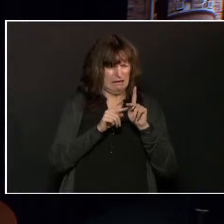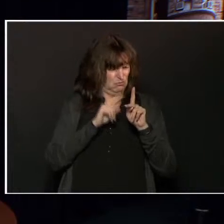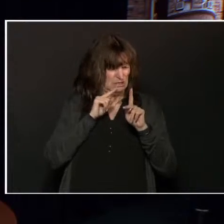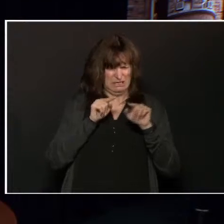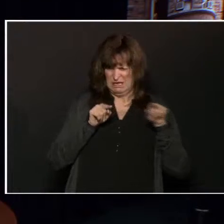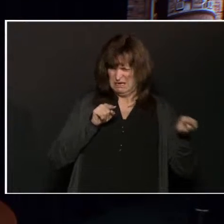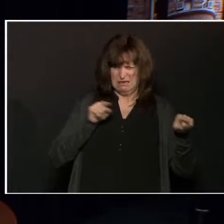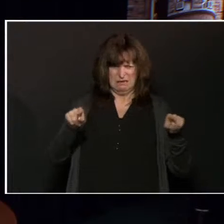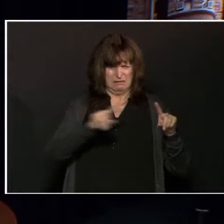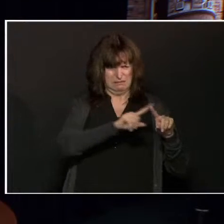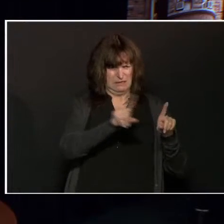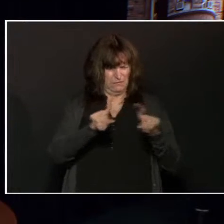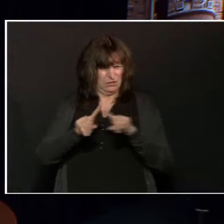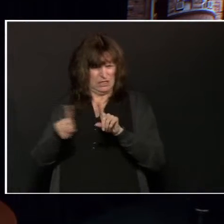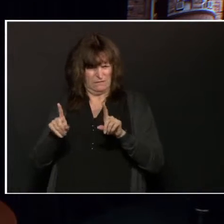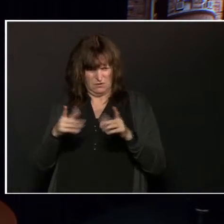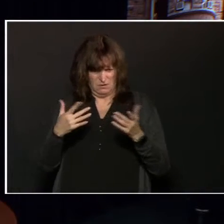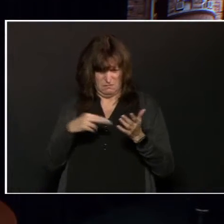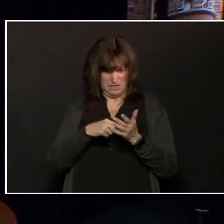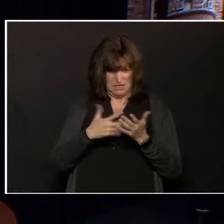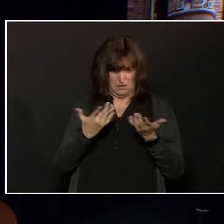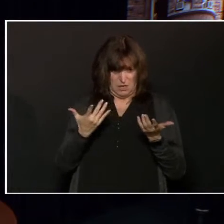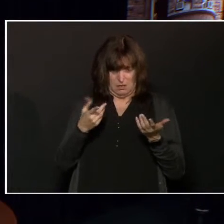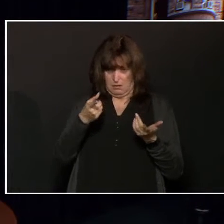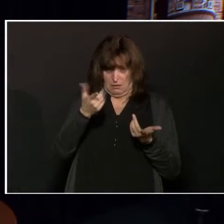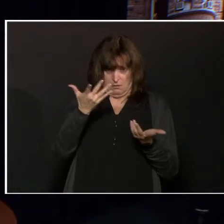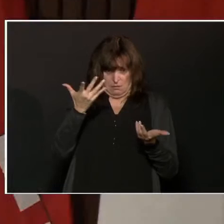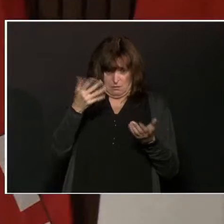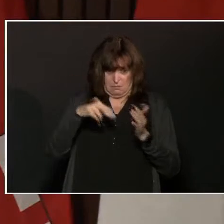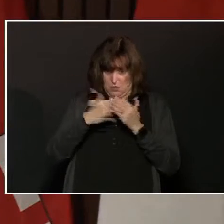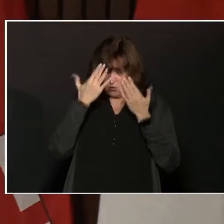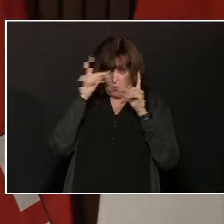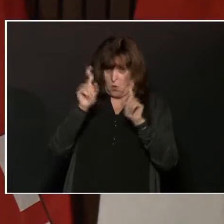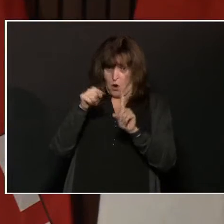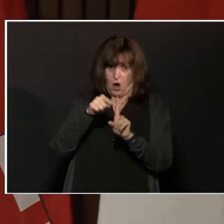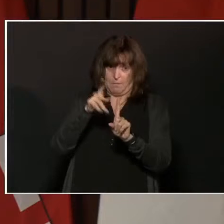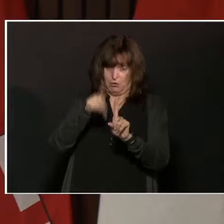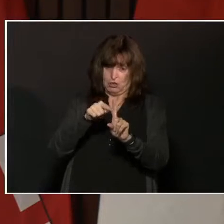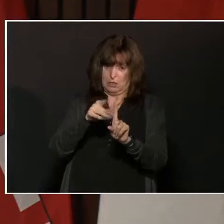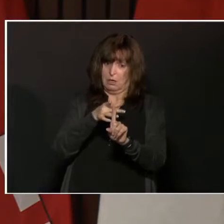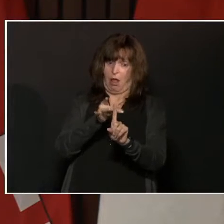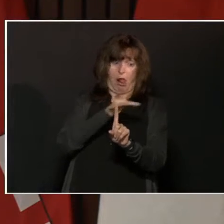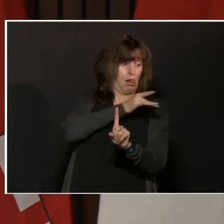MILLION POPULATION JUST REMIND PEOPLE MILLION POPULATION JUST REMIND PEOPLE TO MILLION POPULATION JUST REMIND PEOPLE TO 133 MILLION POPULATION JUST REMIND PEOPLE TO 133 RIGHT